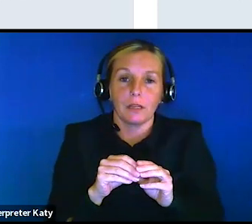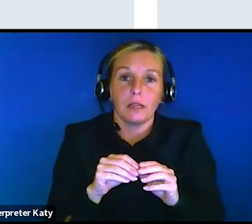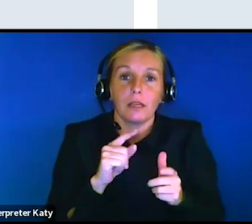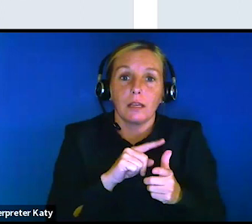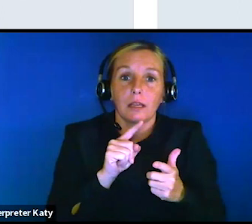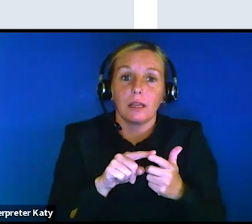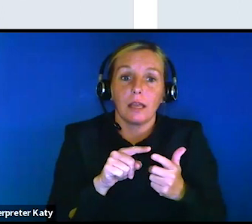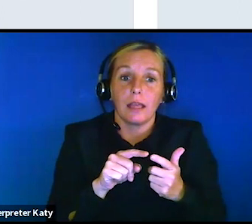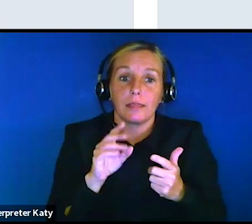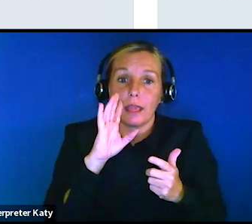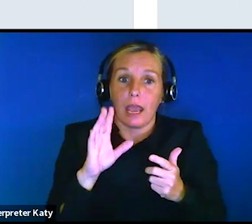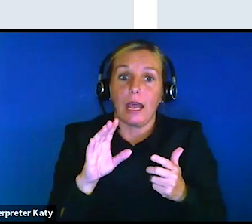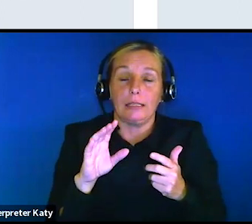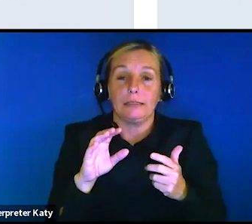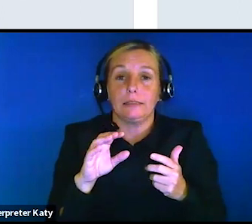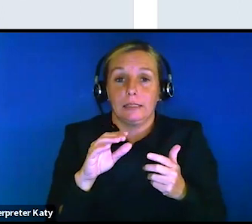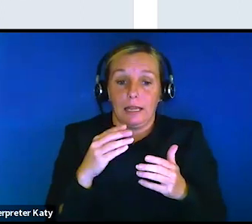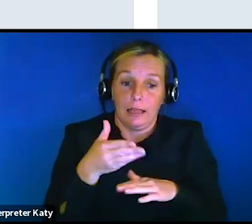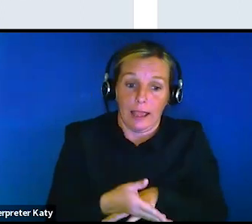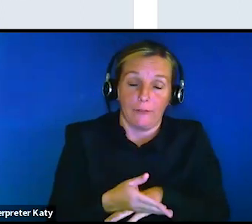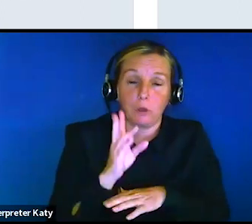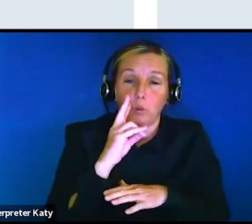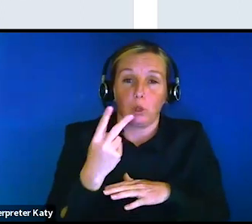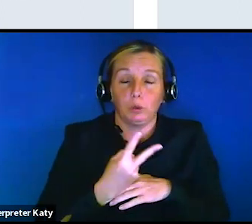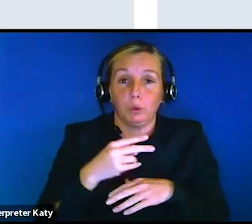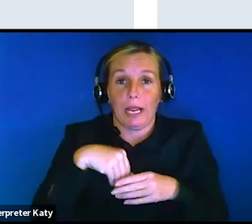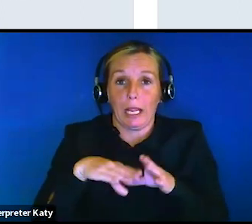two day in-person intensive policy academy convening